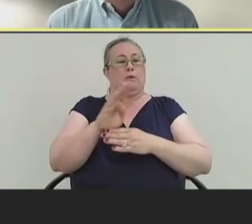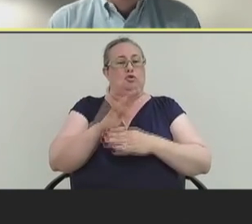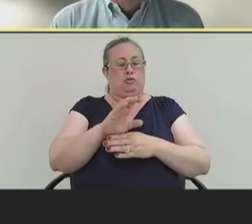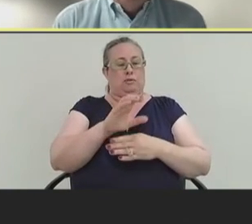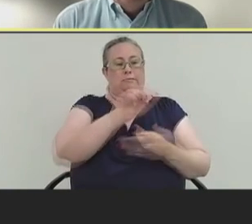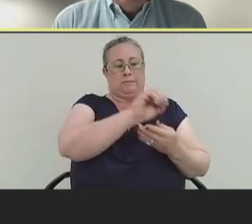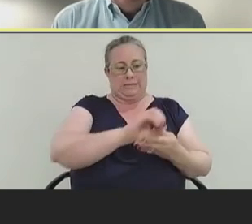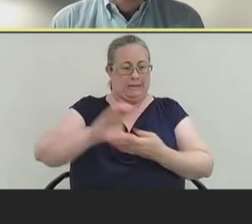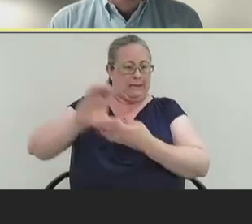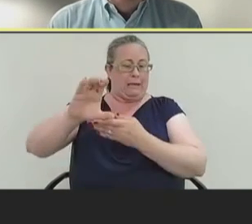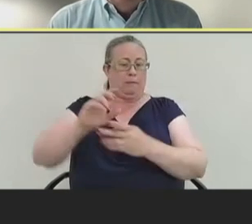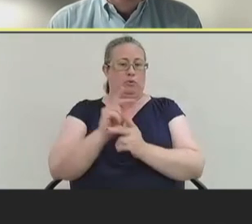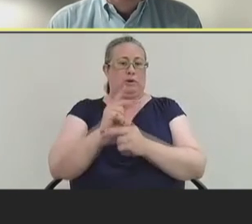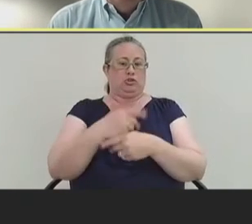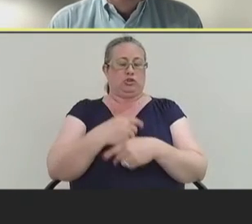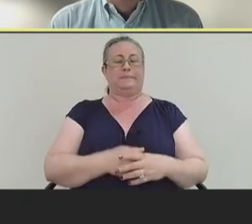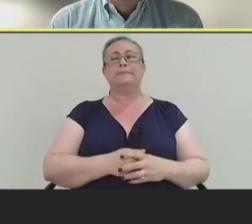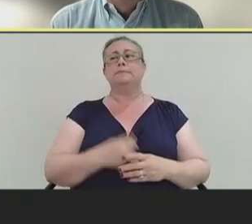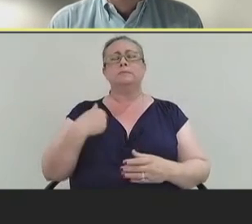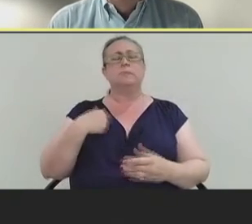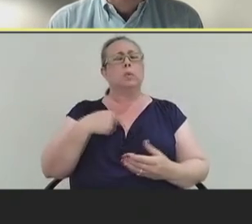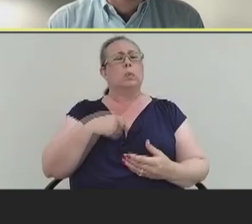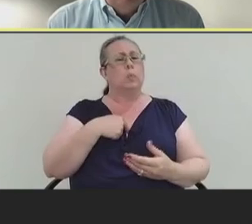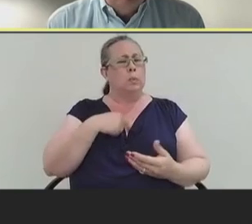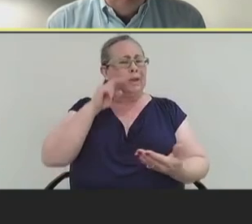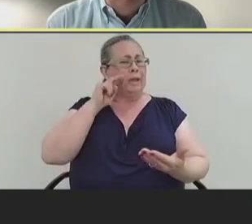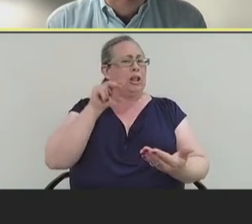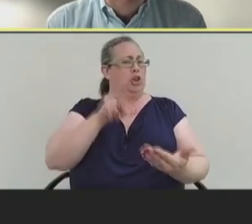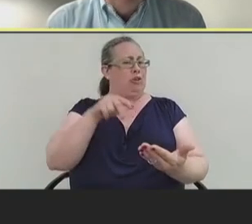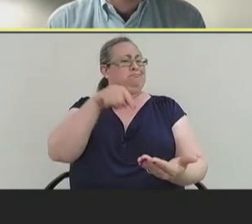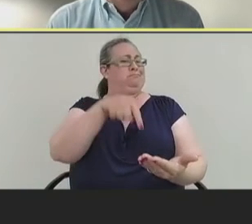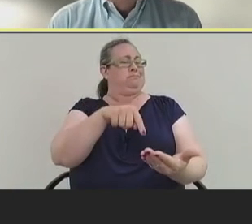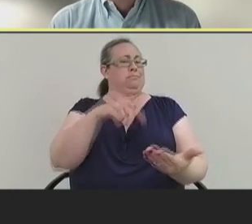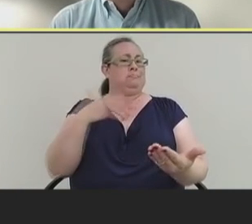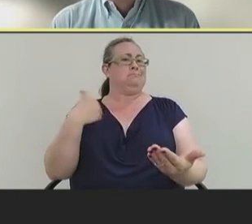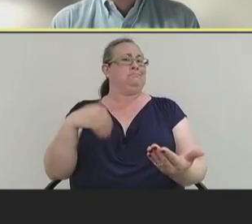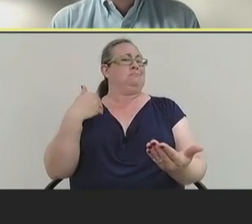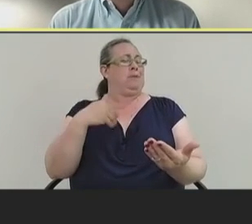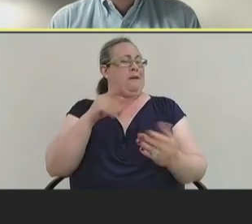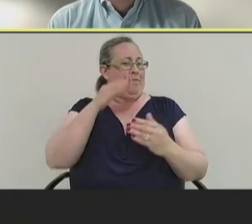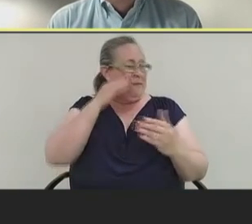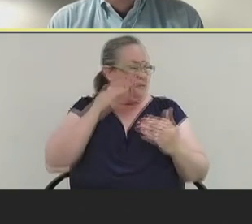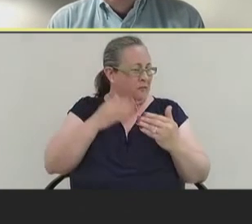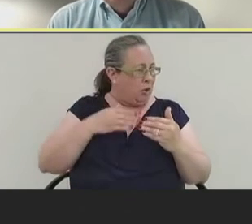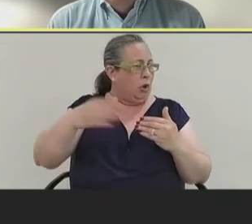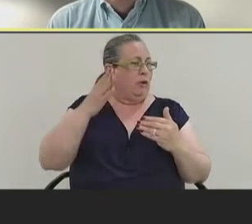So, we look at this as being the future of manufacturing. It also enables us